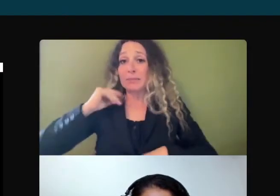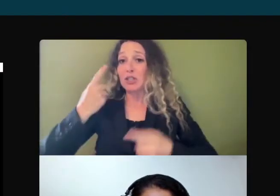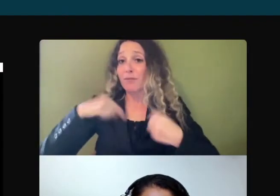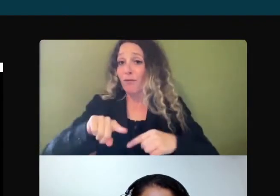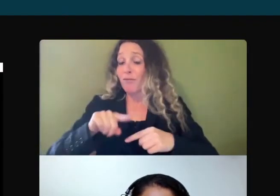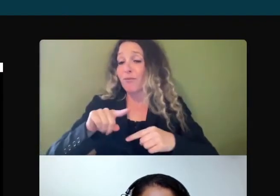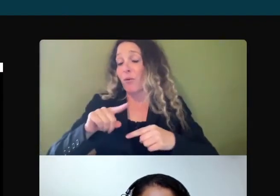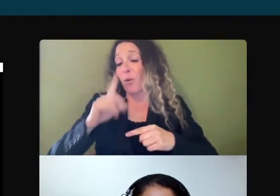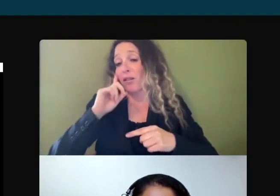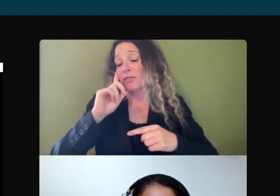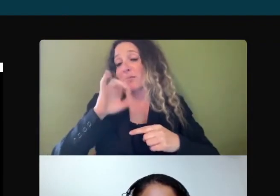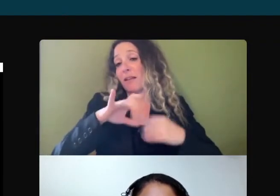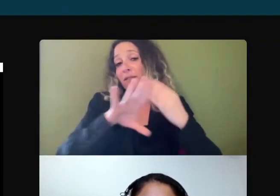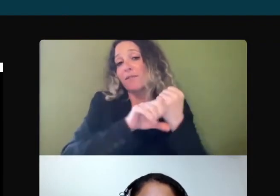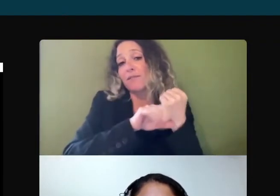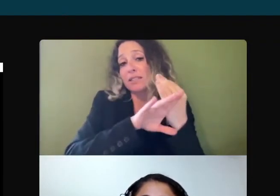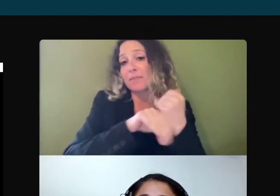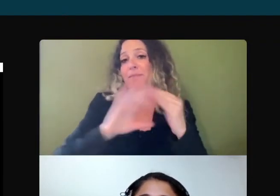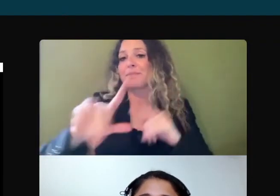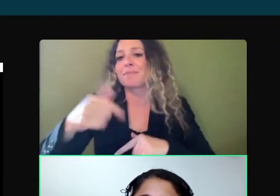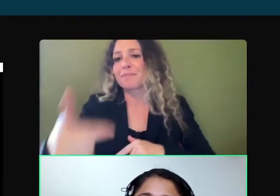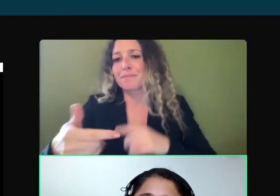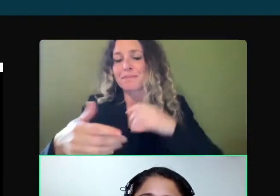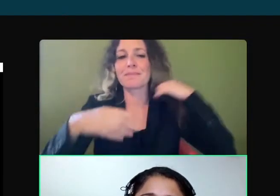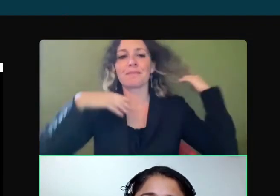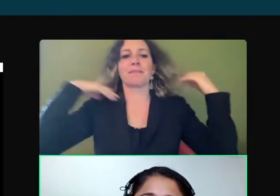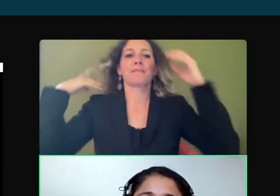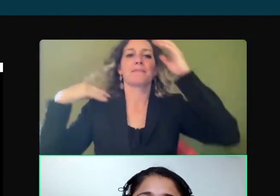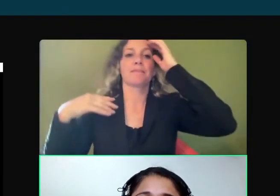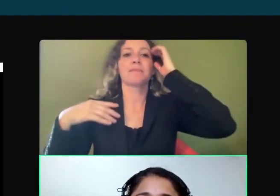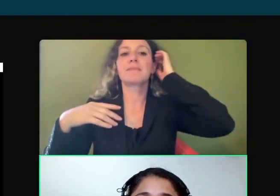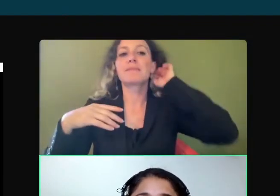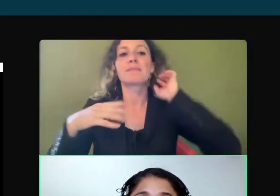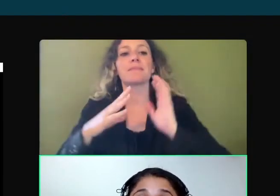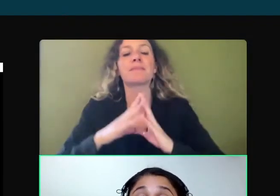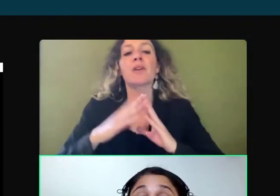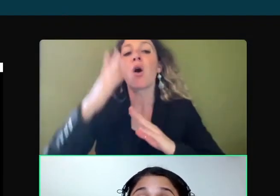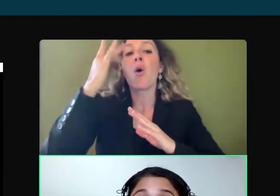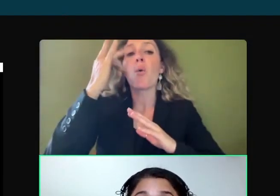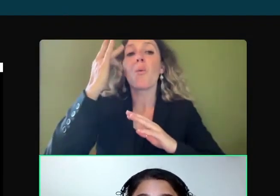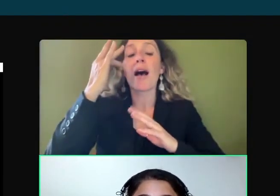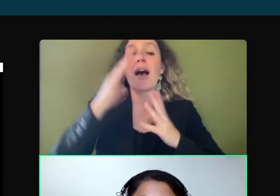Sowmya Iyer: So let's talk a little bit about why telemedicine is so important for